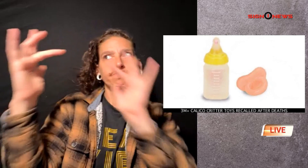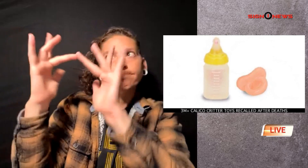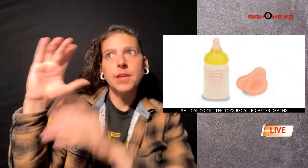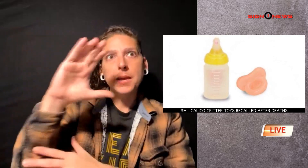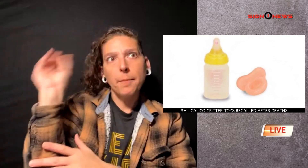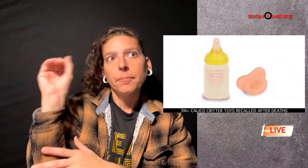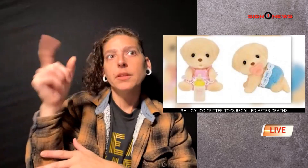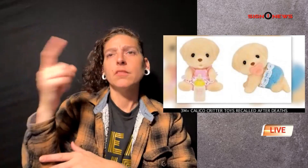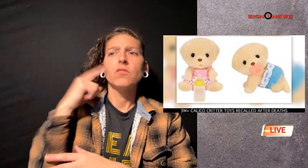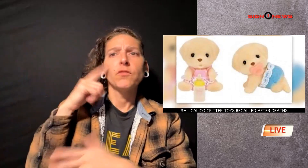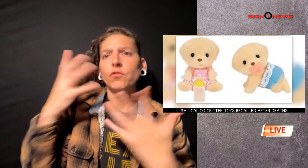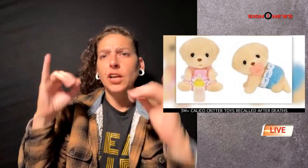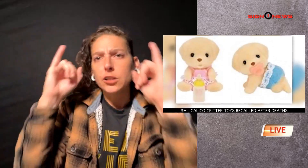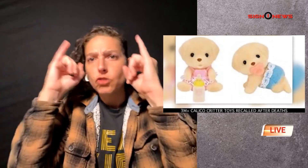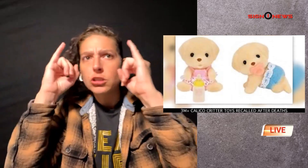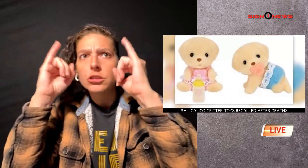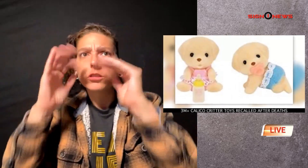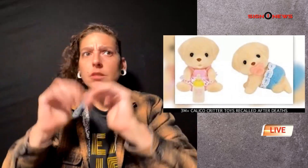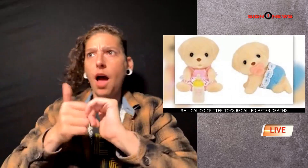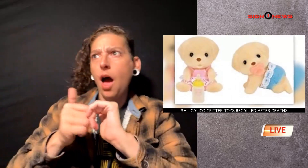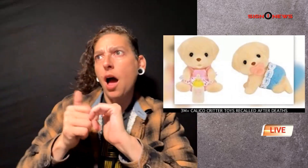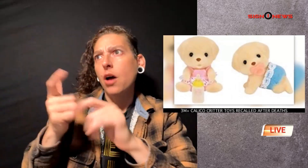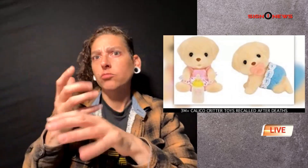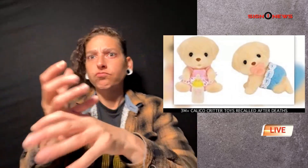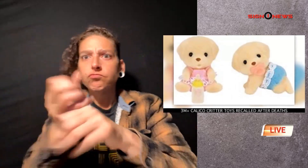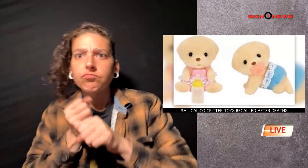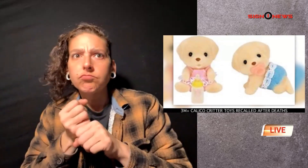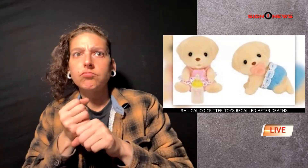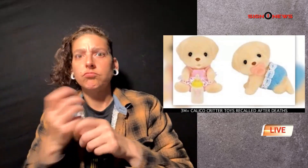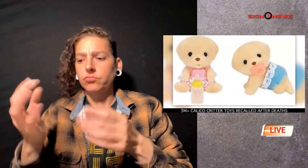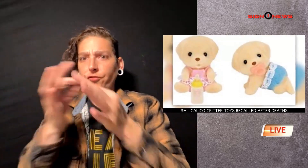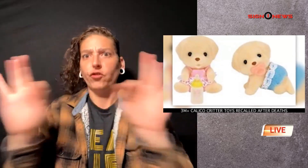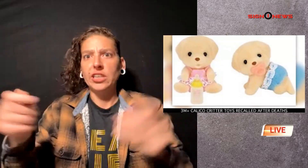and contact the company for instructions on how to receive a free replacement